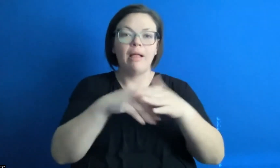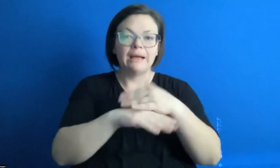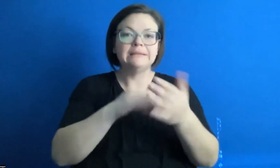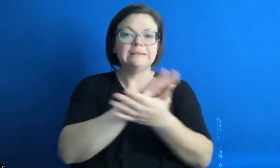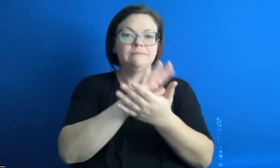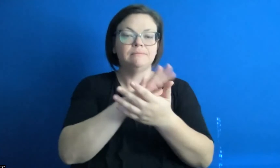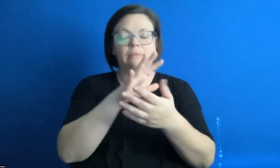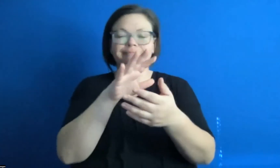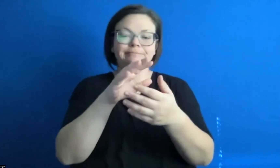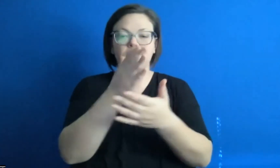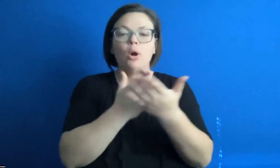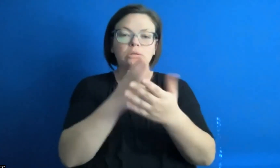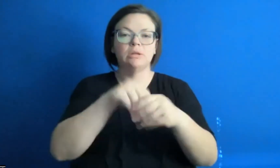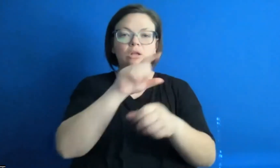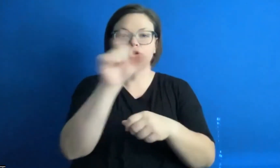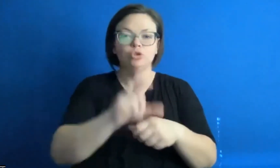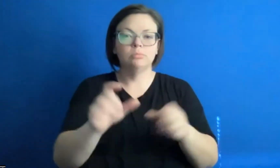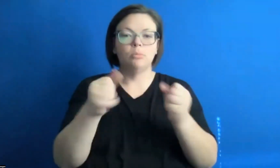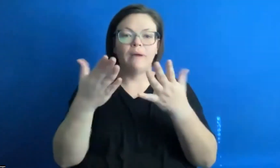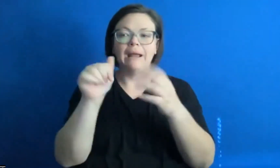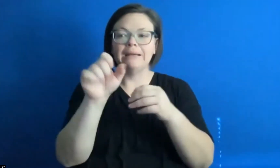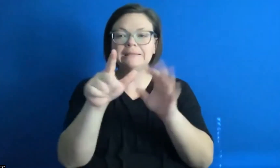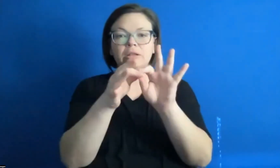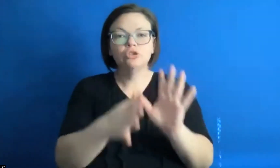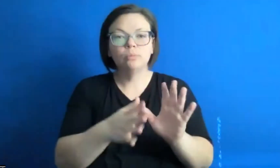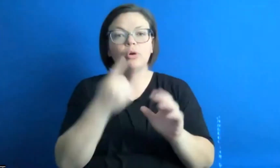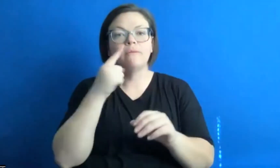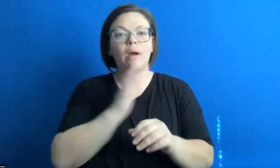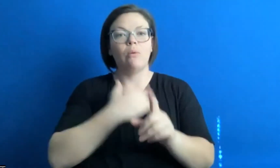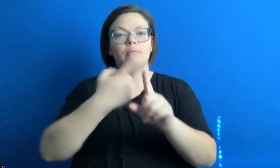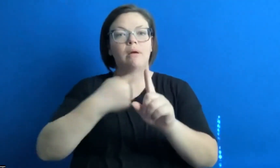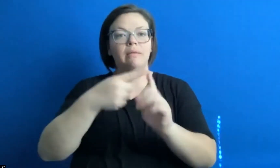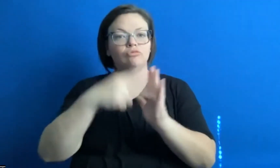providing an ASL interpreter for our monthly readings and workshops,